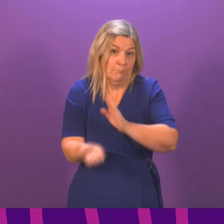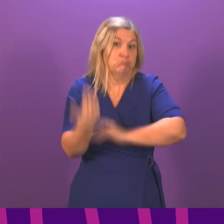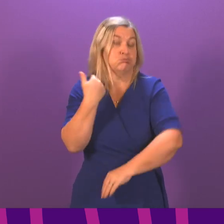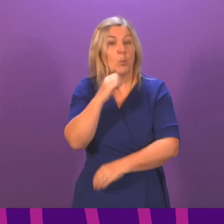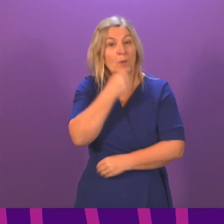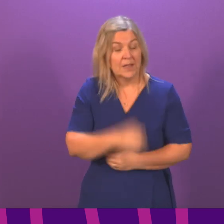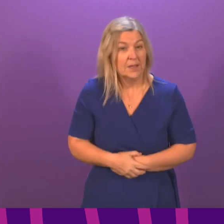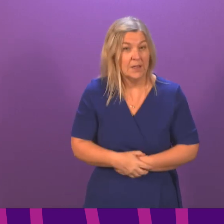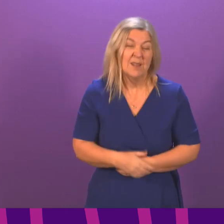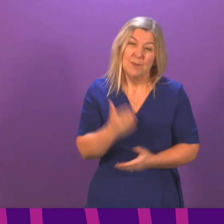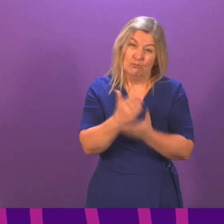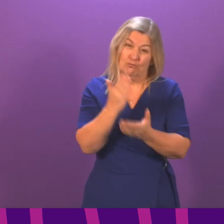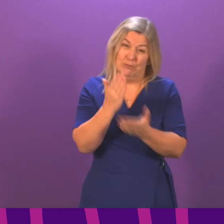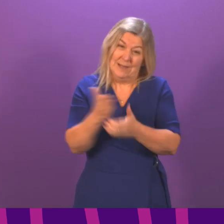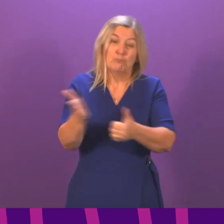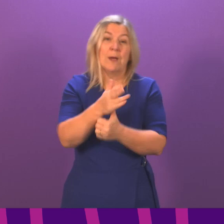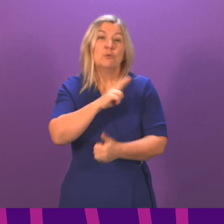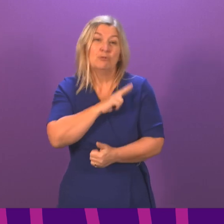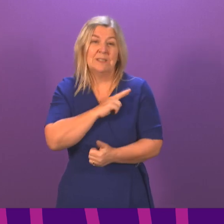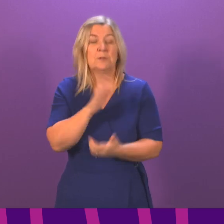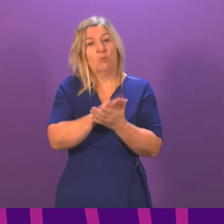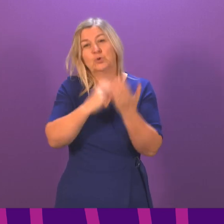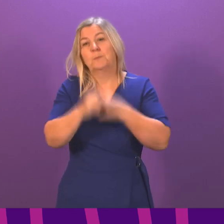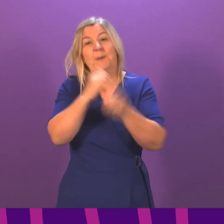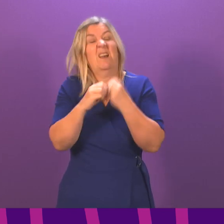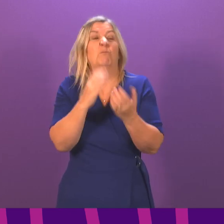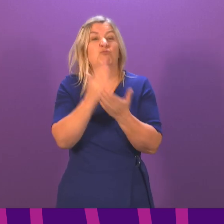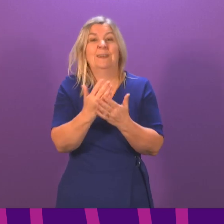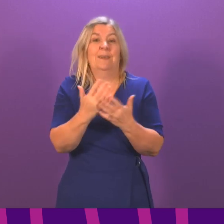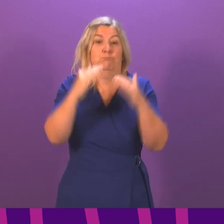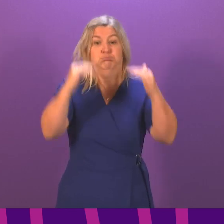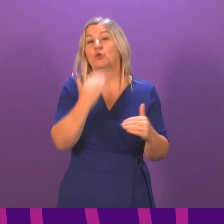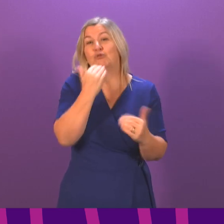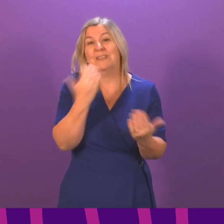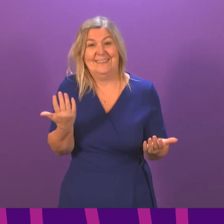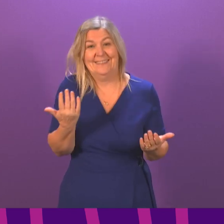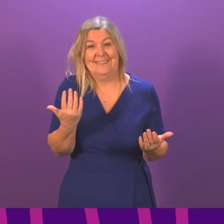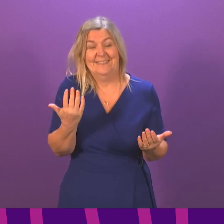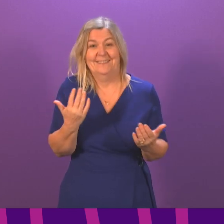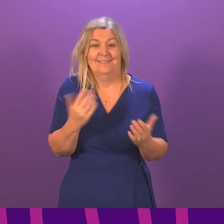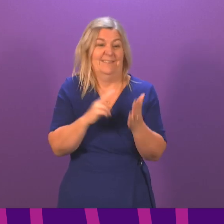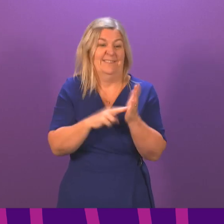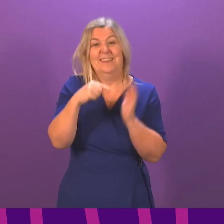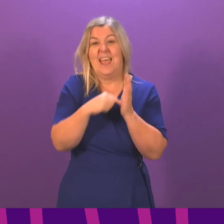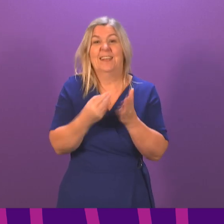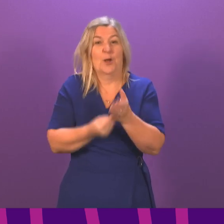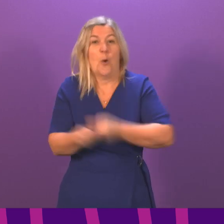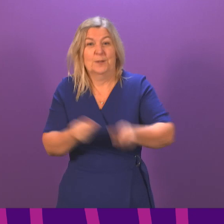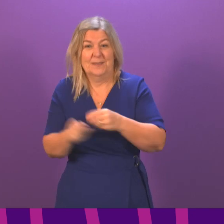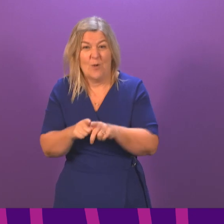be to support our transition to a net zero carbon economy. I believe that it is perhaps the most significant economic development in the lifetime of this